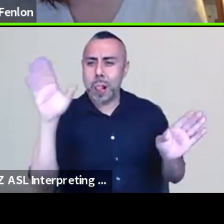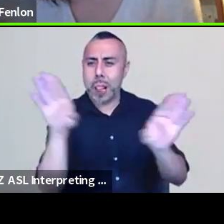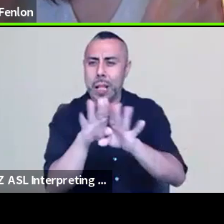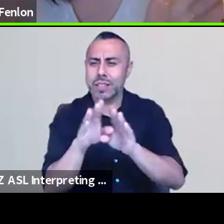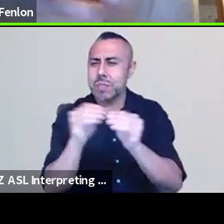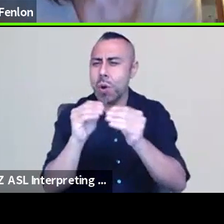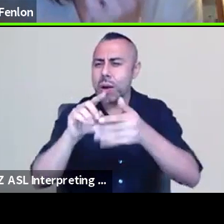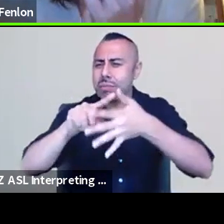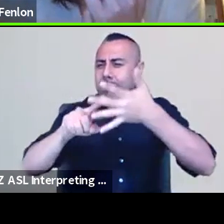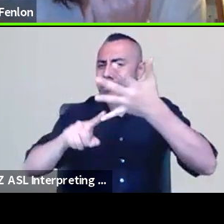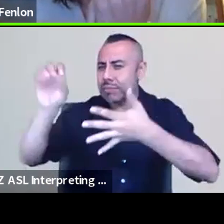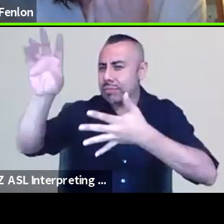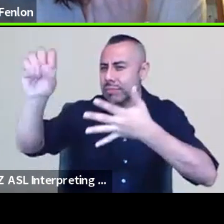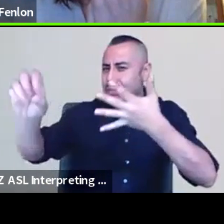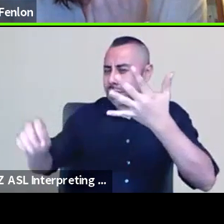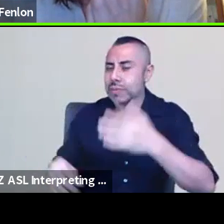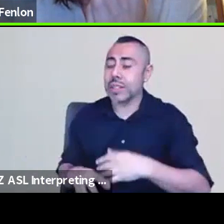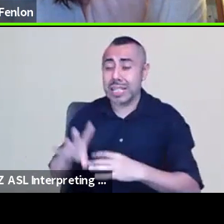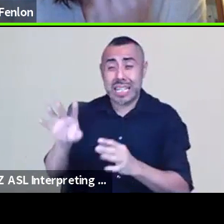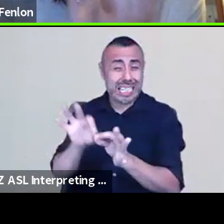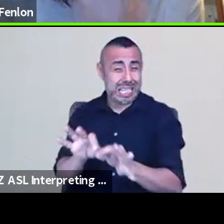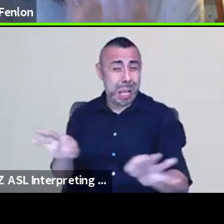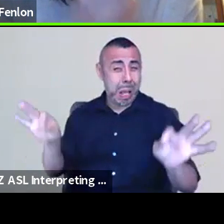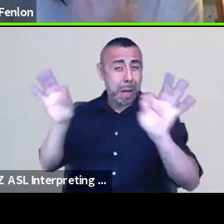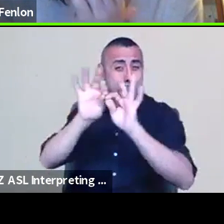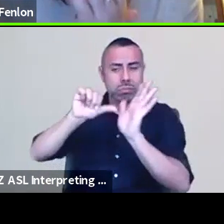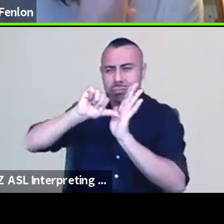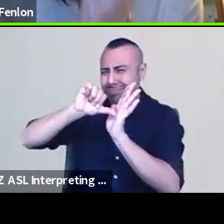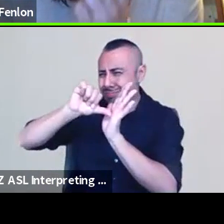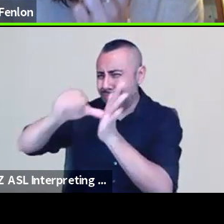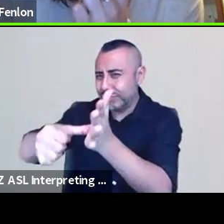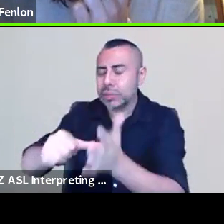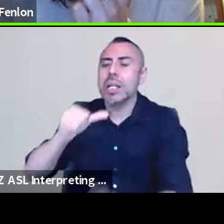The most important thing we wanna drill down on, you are not alone.